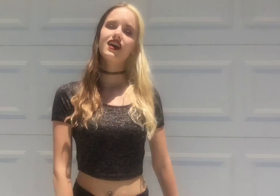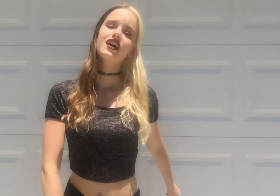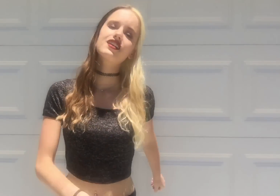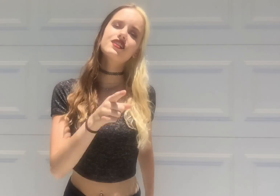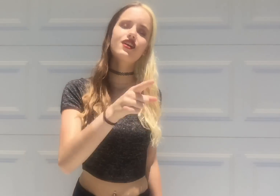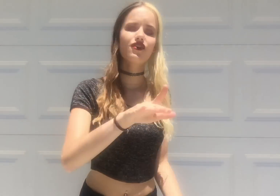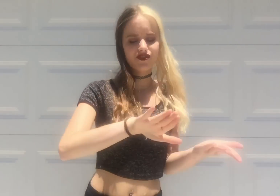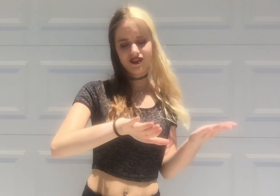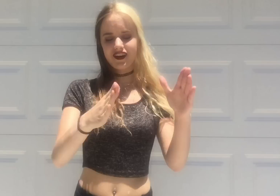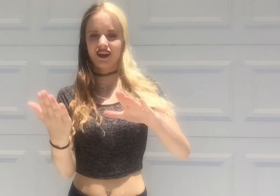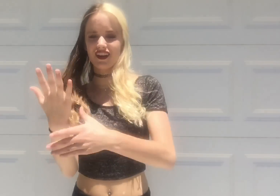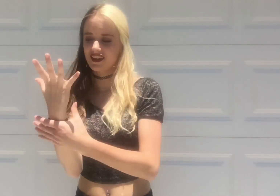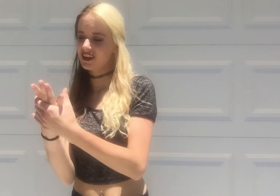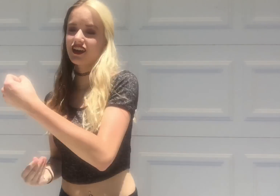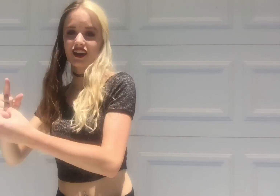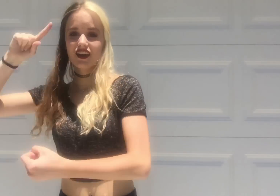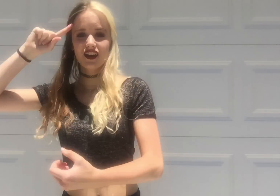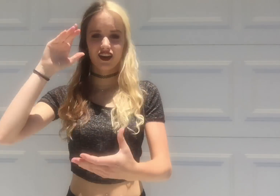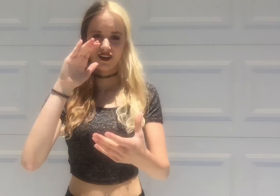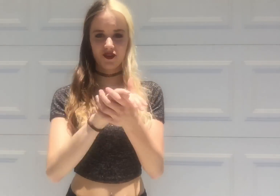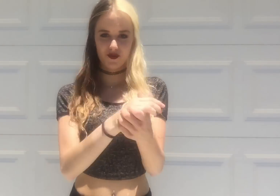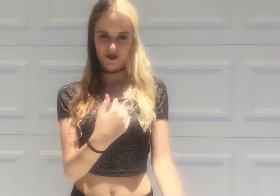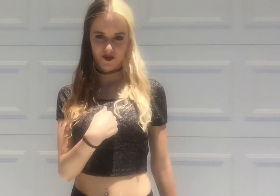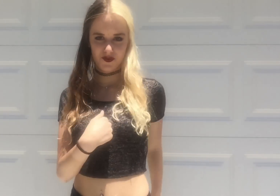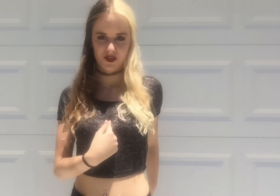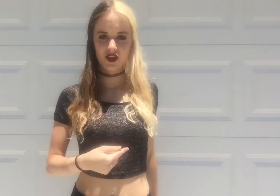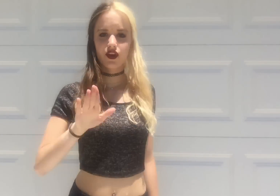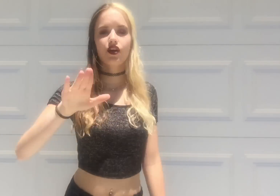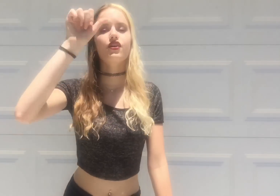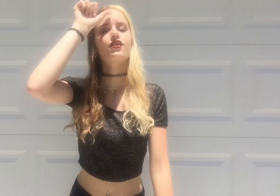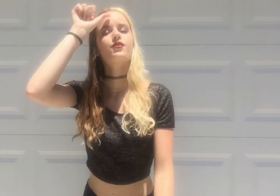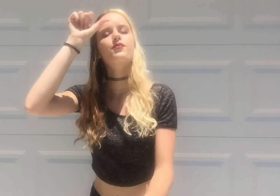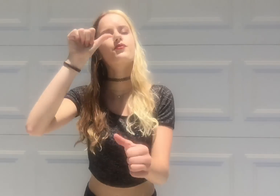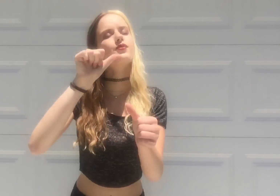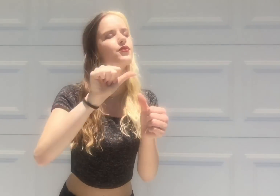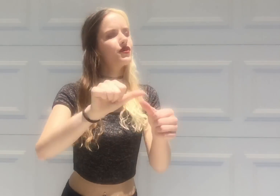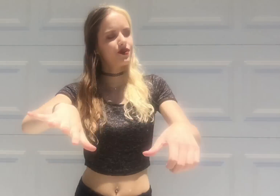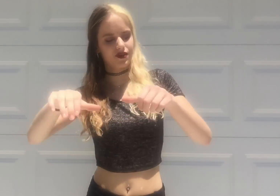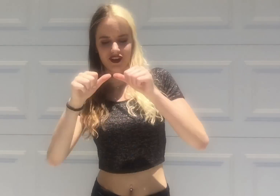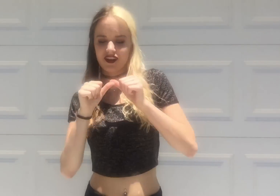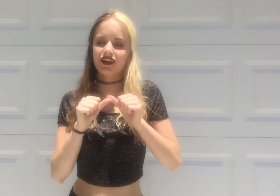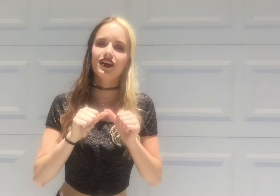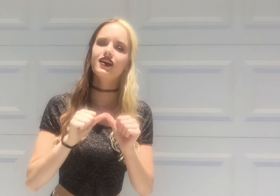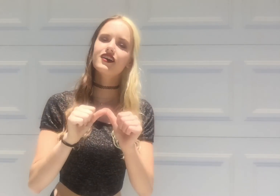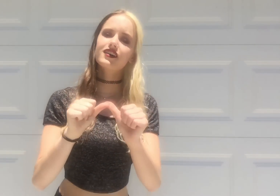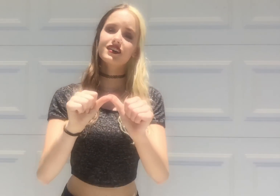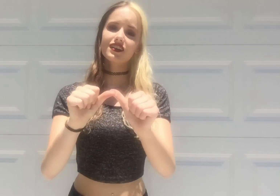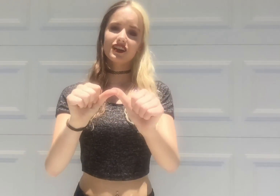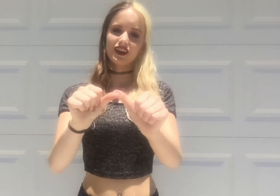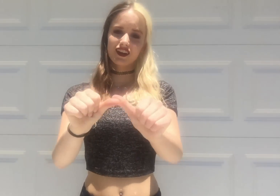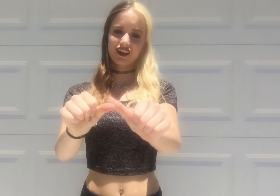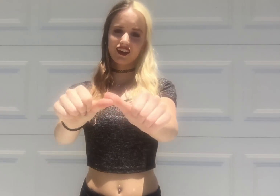And though you're dead and gone believe me Your memory will carry on